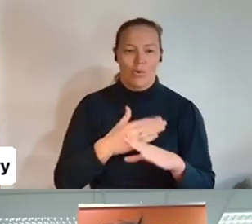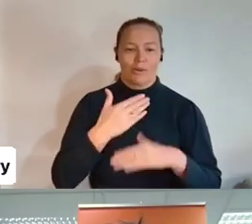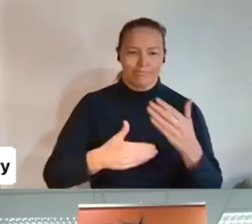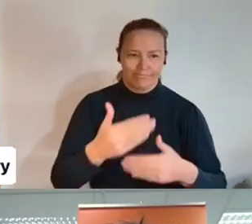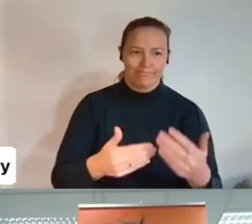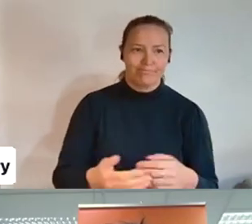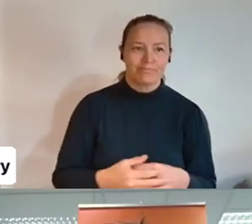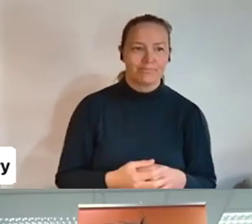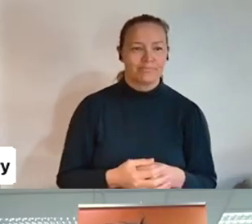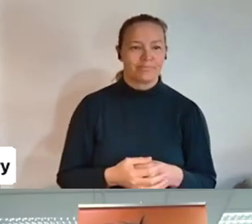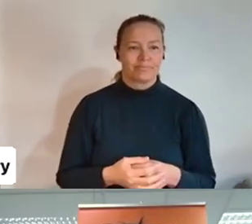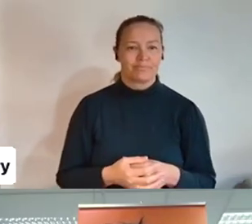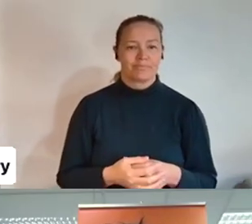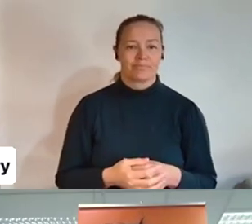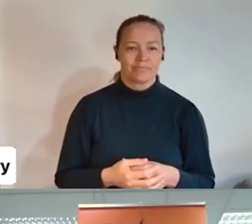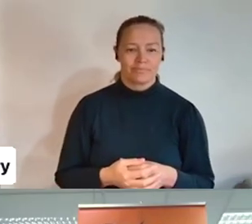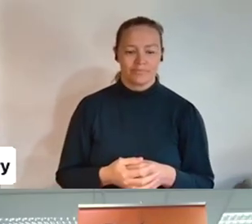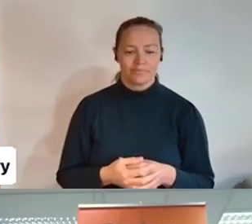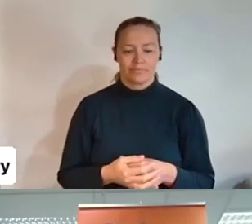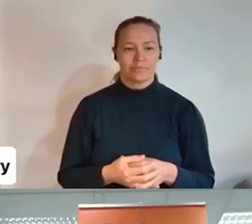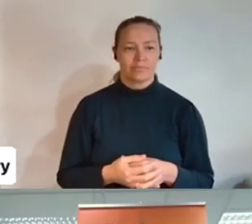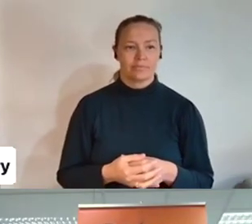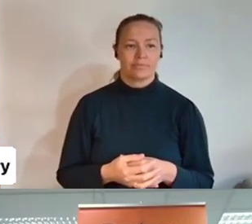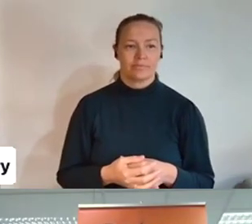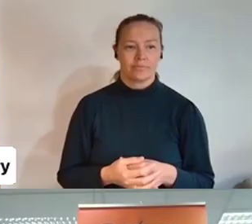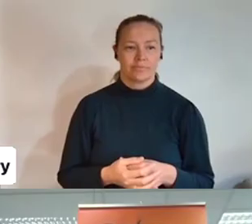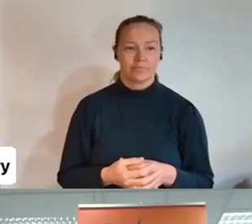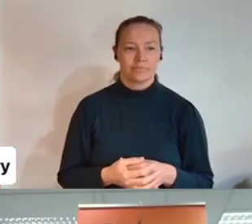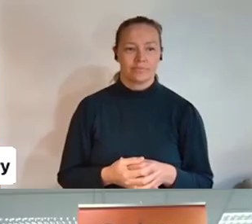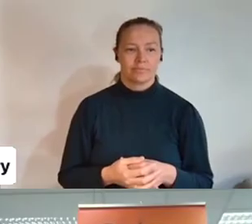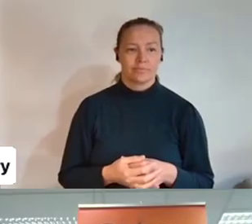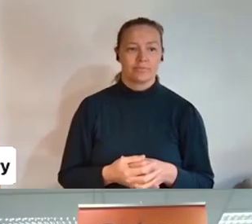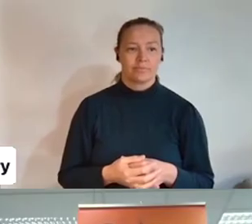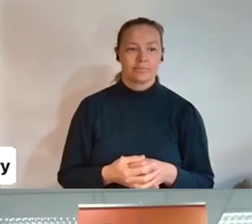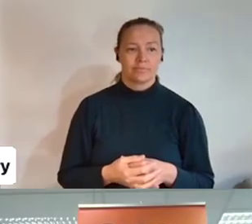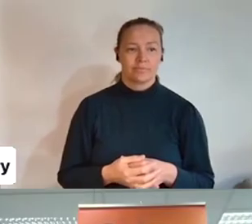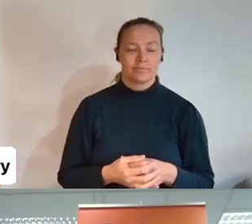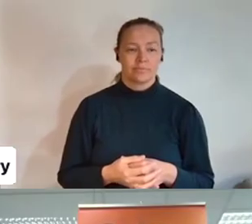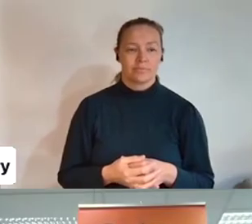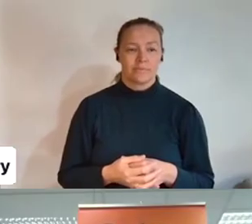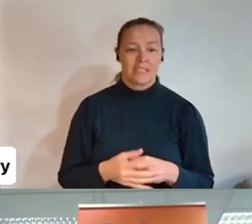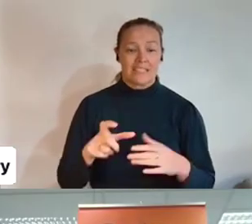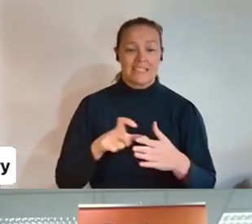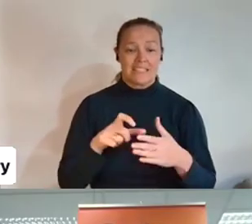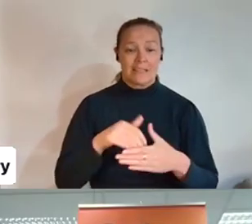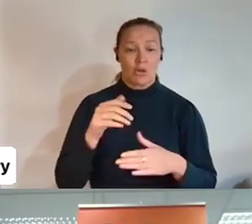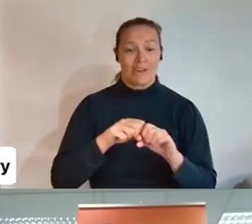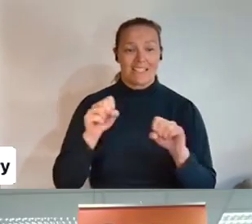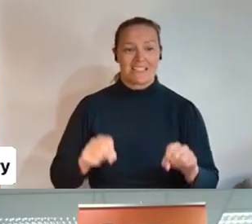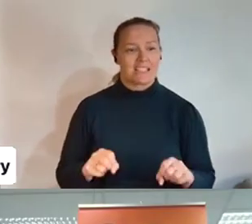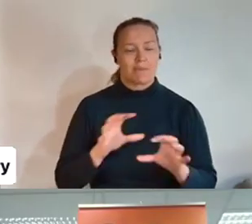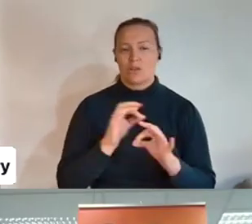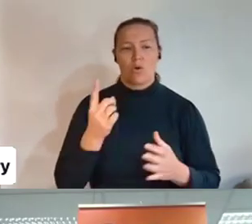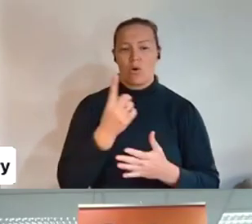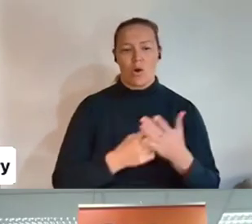It's important to note that the democratic system is broader than just the parliamentary elections,